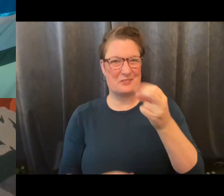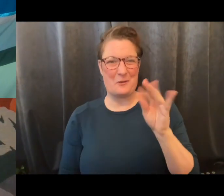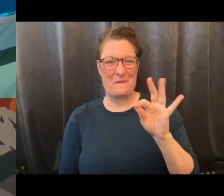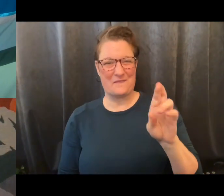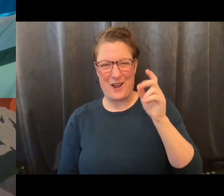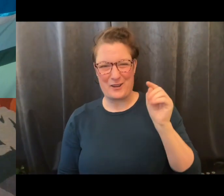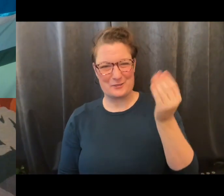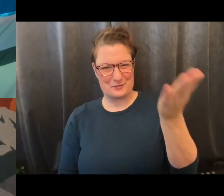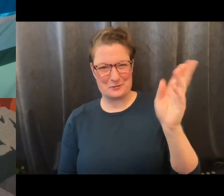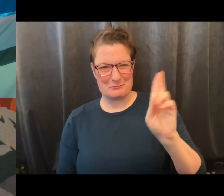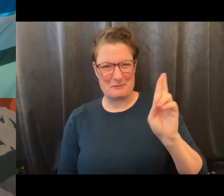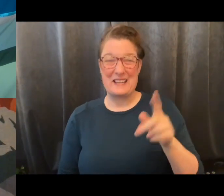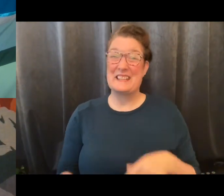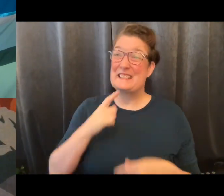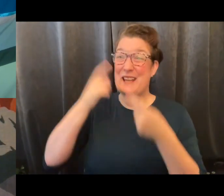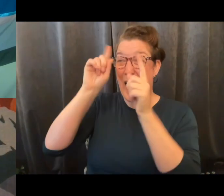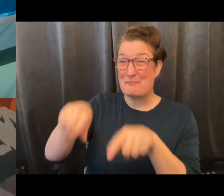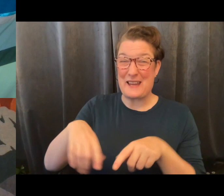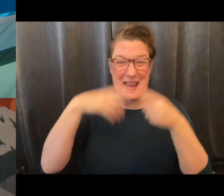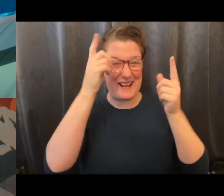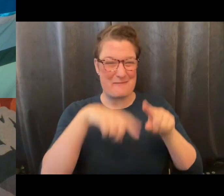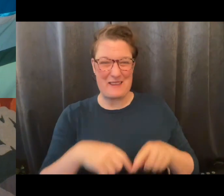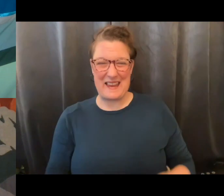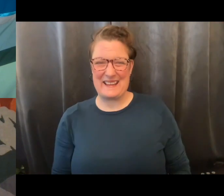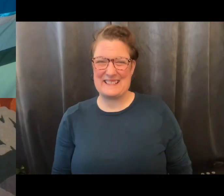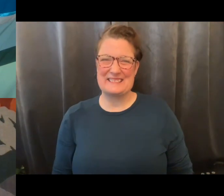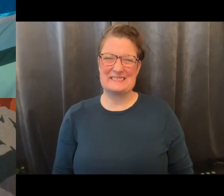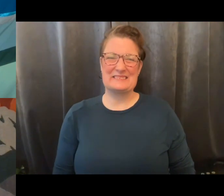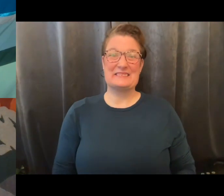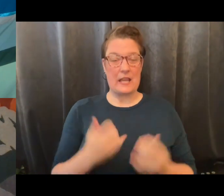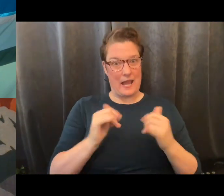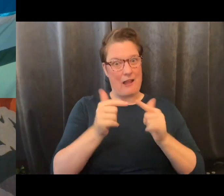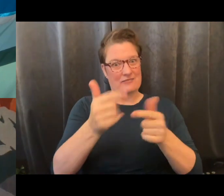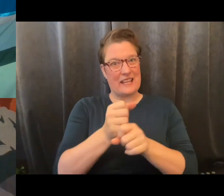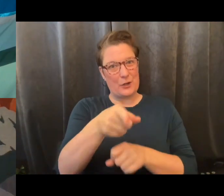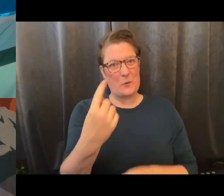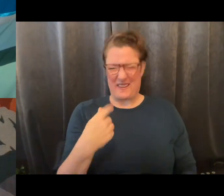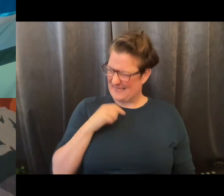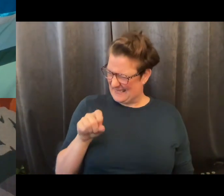Rebekah: Amen Nomy: Amen. Yeah. Rebekah: Now we gotta get you one. Nomy: I know. Now I need one too. I know.